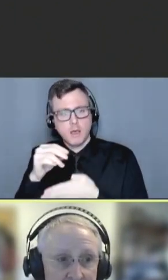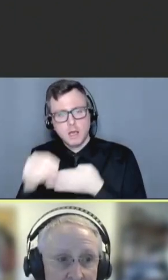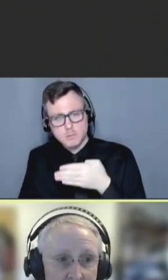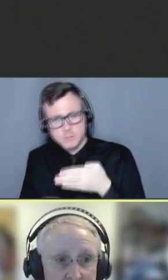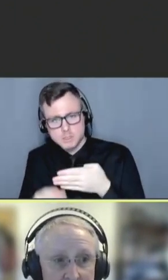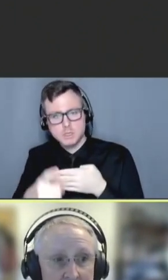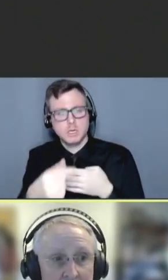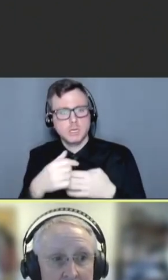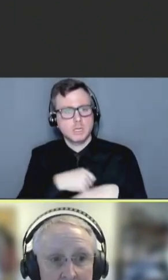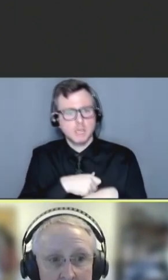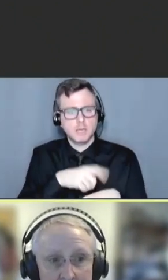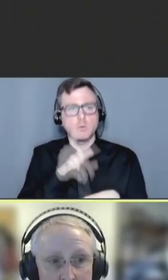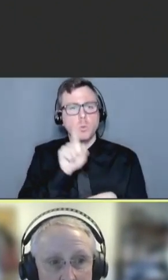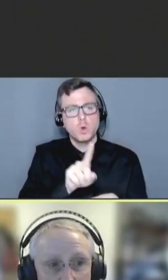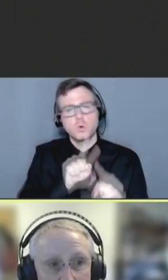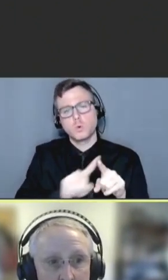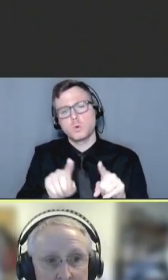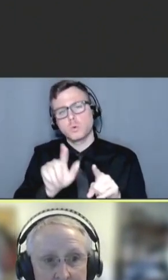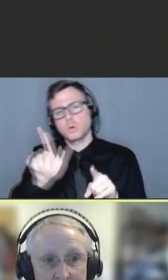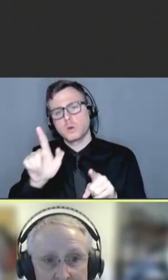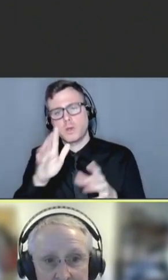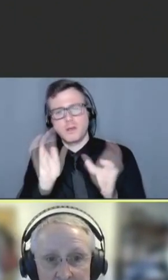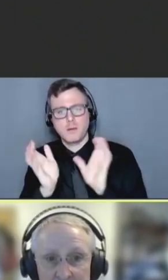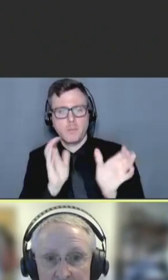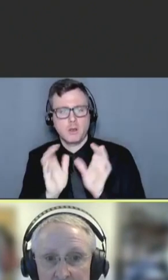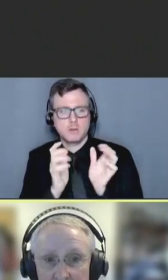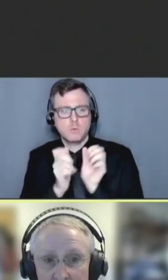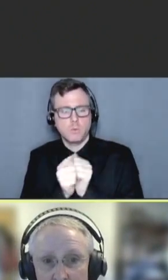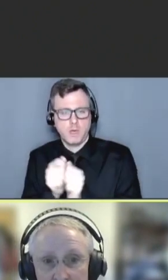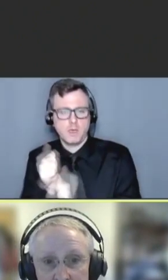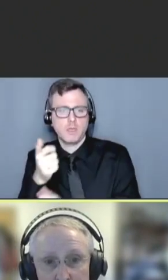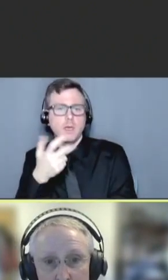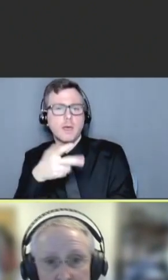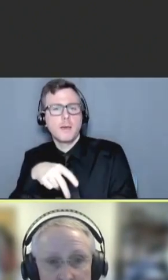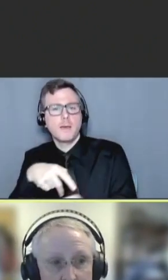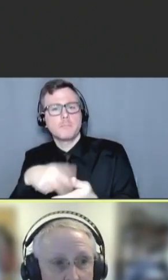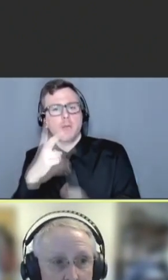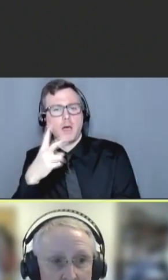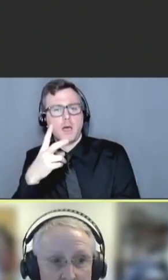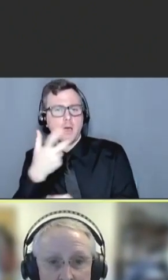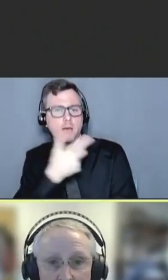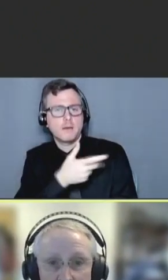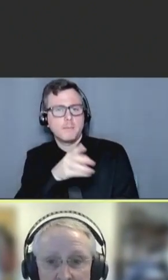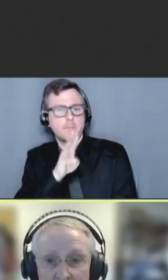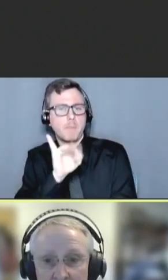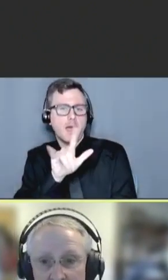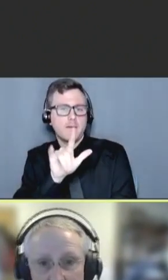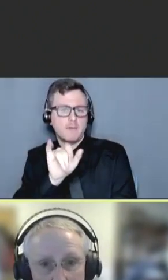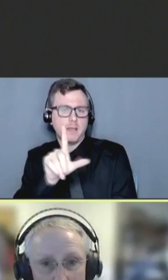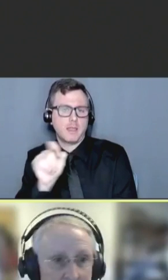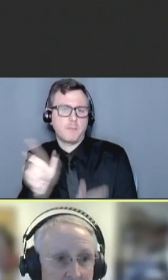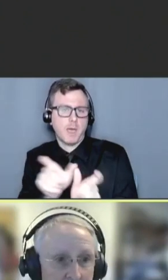vaccination, comparing with bivalent vaccinated individuals at 22 to 42 days following that